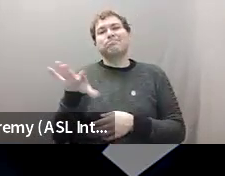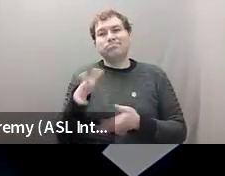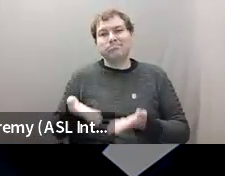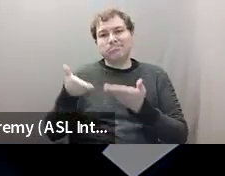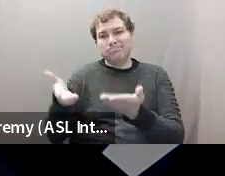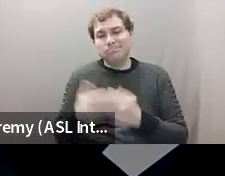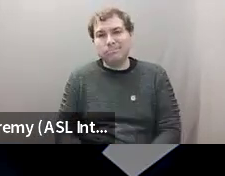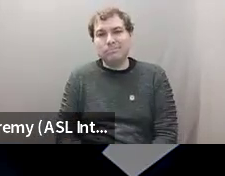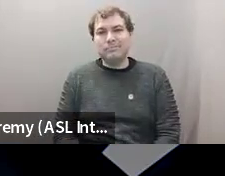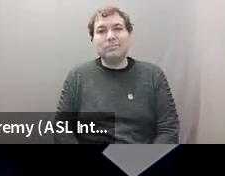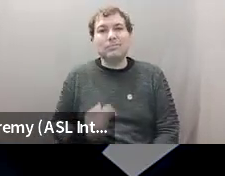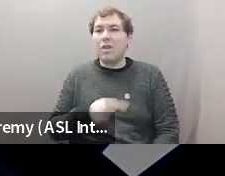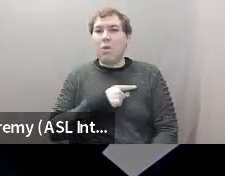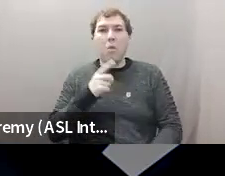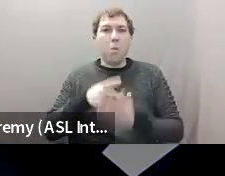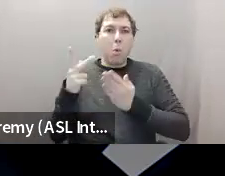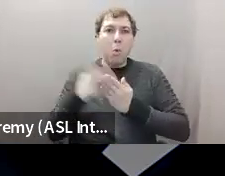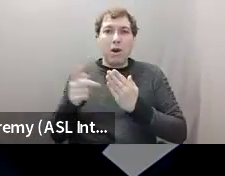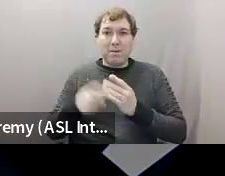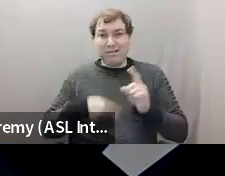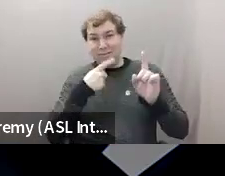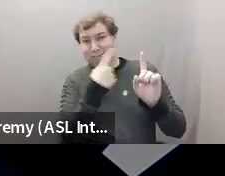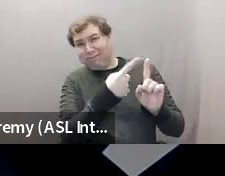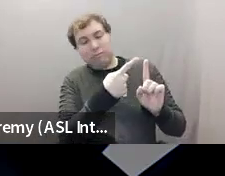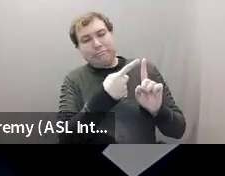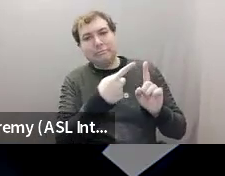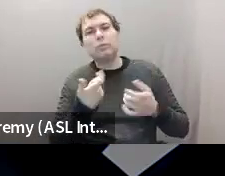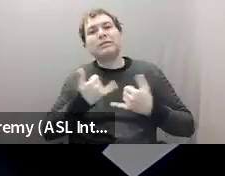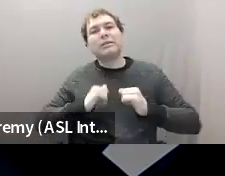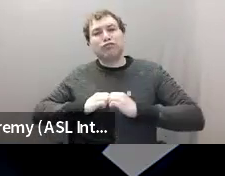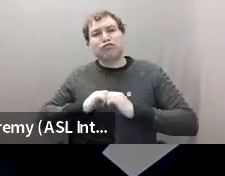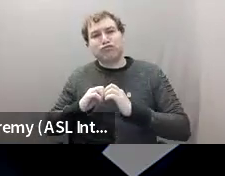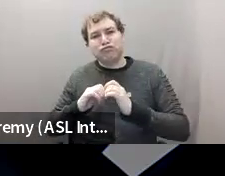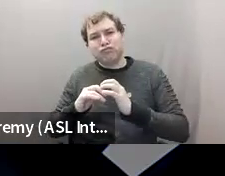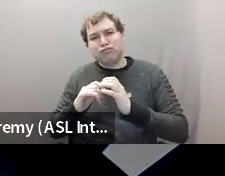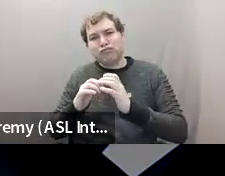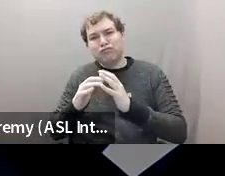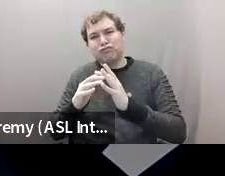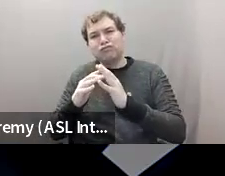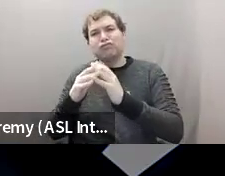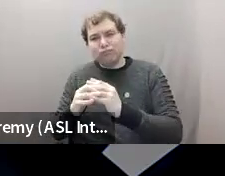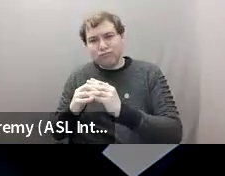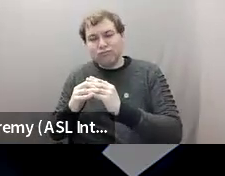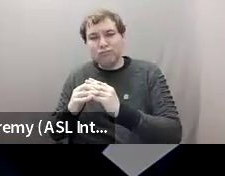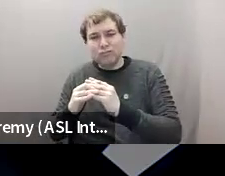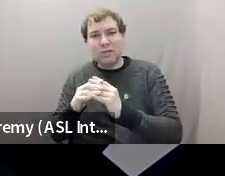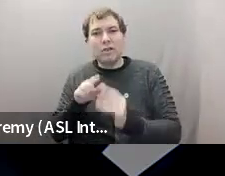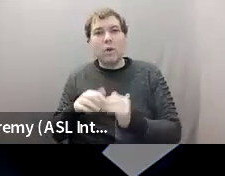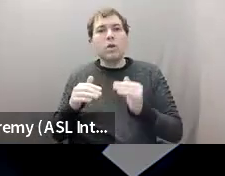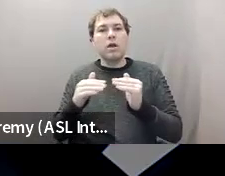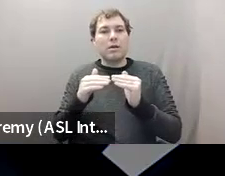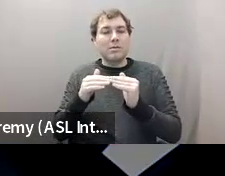Tracee Garner: our program is nowhere near where it needs to be. We are starting group peer groups, and those are being led by volunteers.